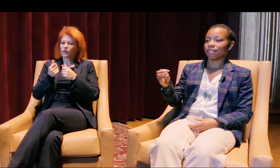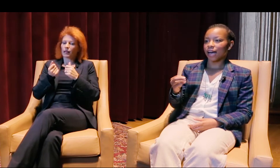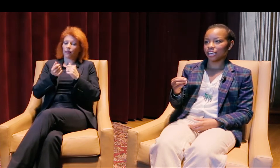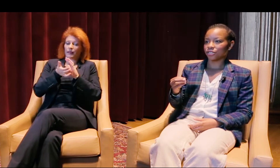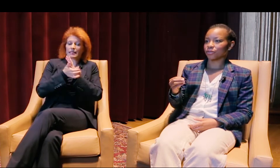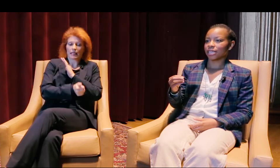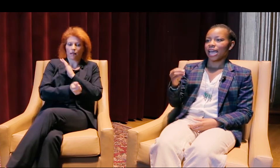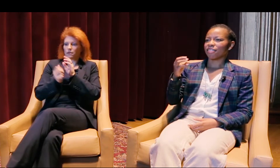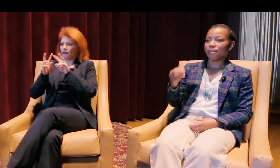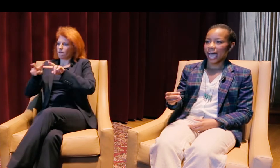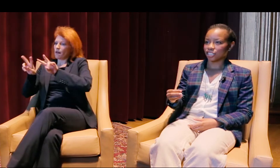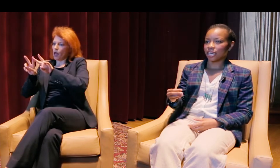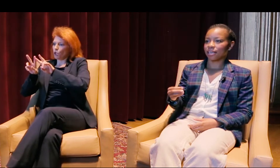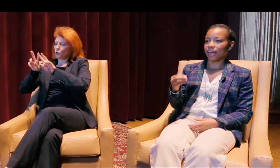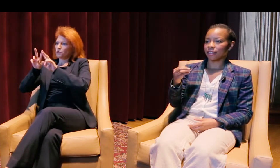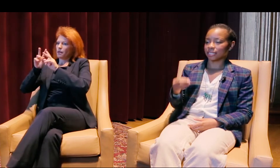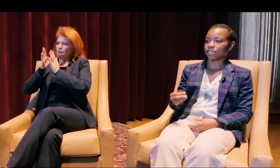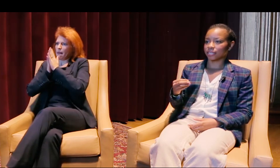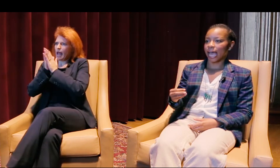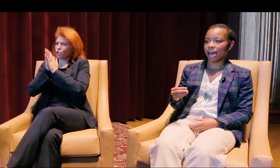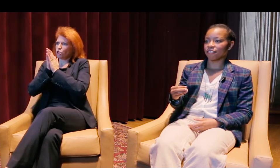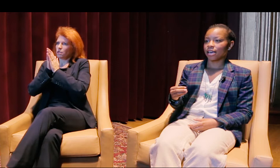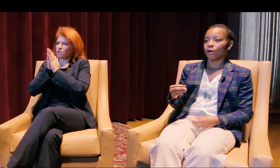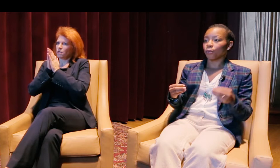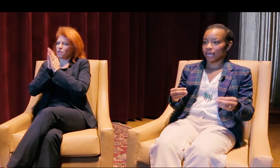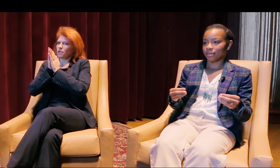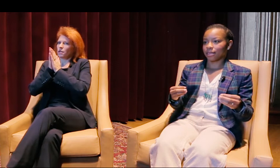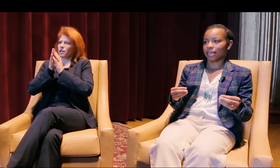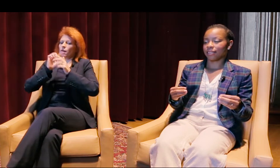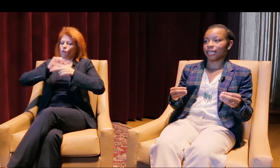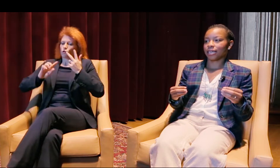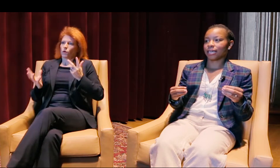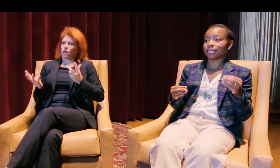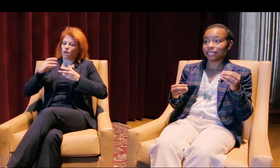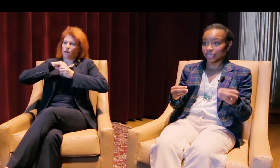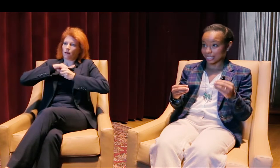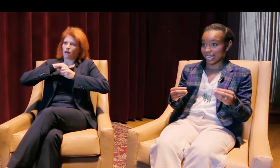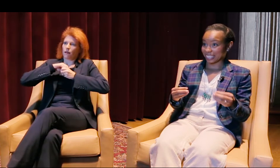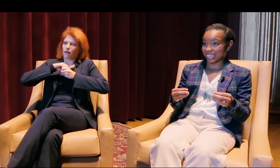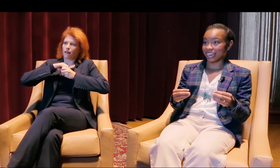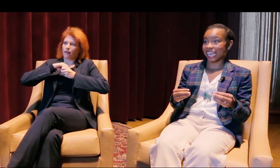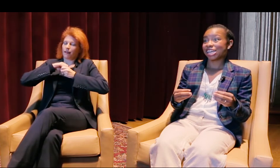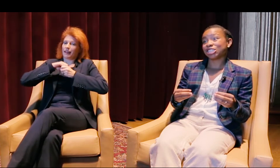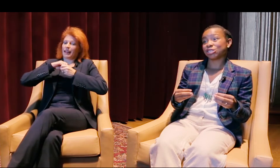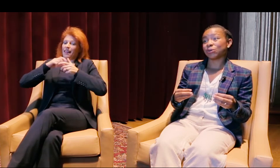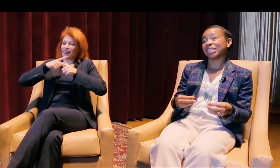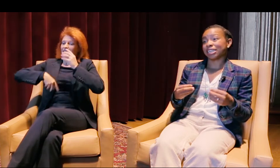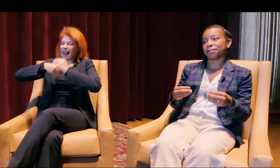and the values and the passion that these leaders have with the skills necessary to lead a business well,